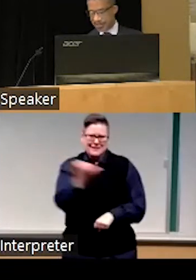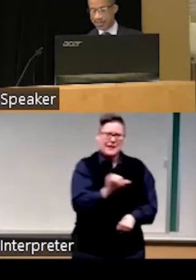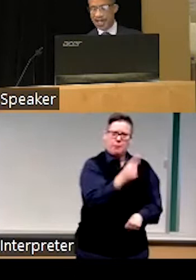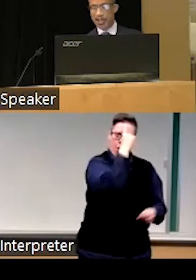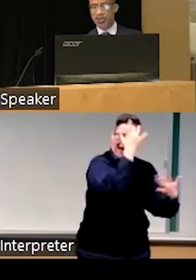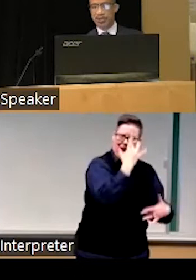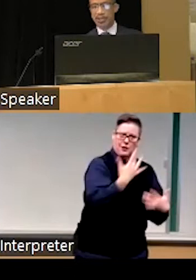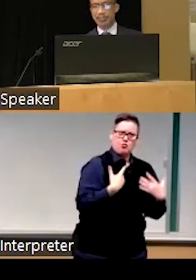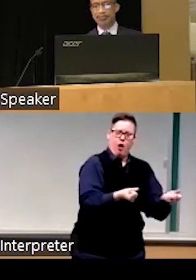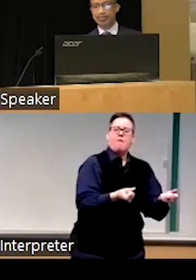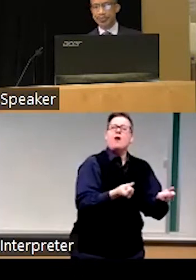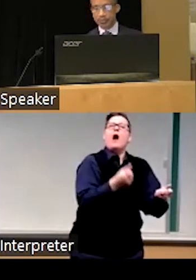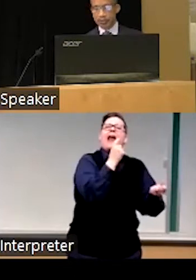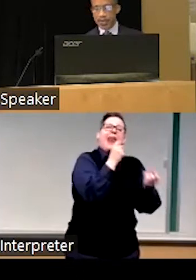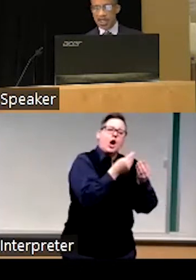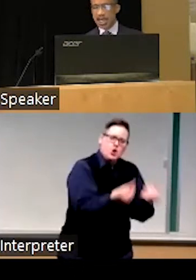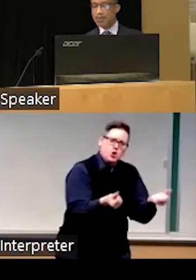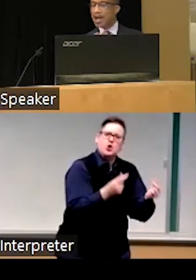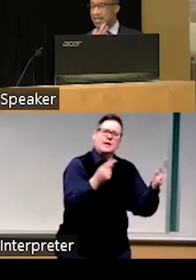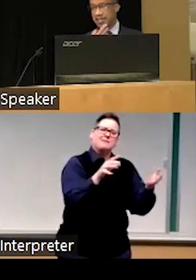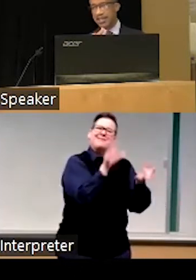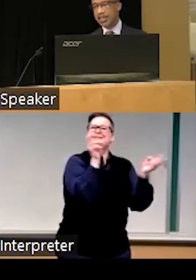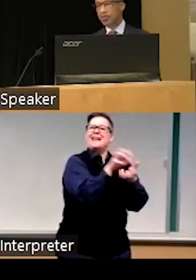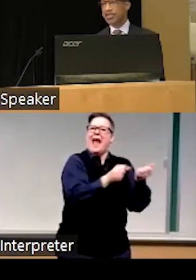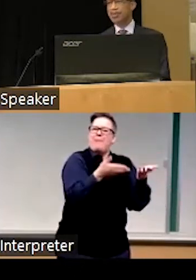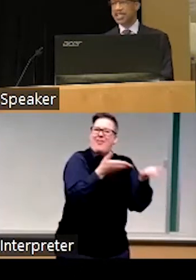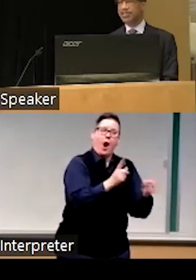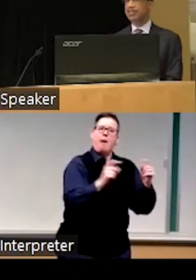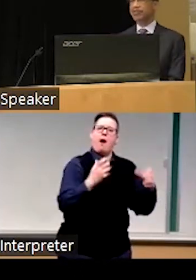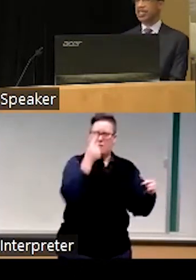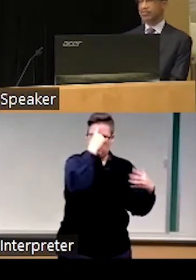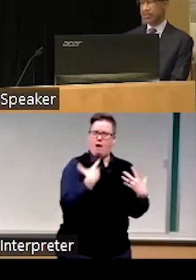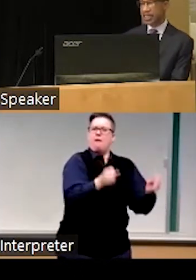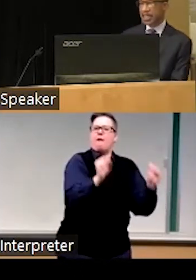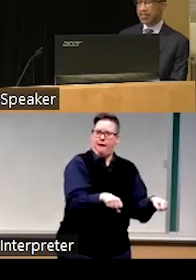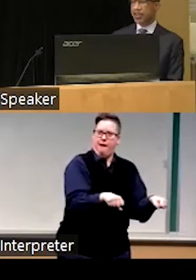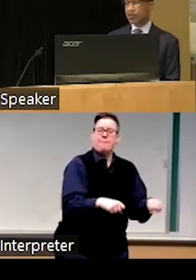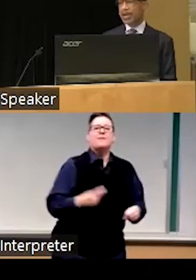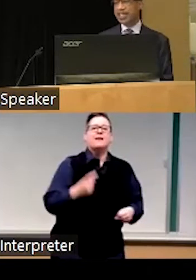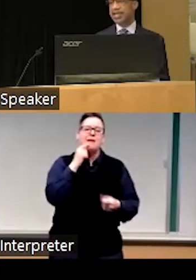illness is not cured he posited that there were dimensions of recovery that if we paid